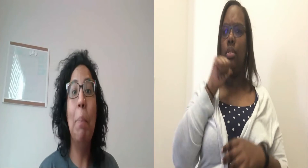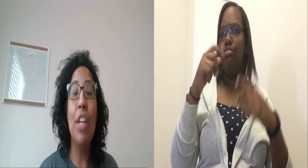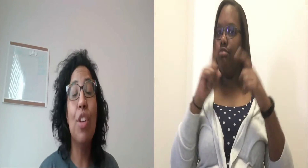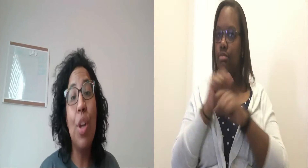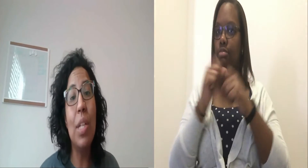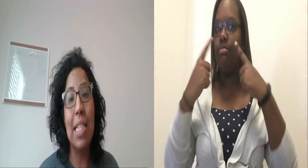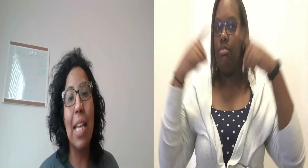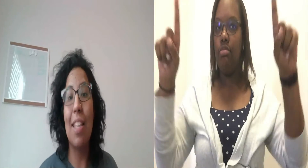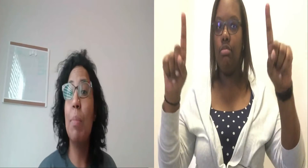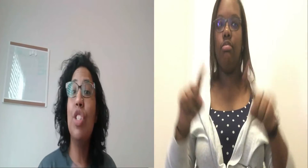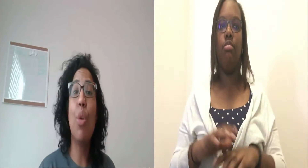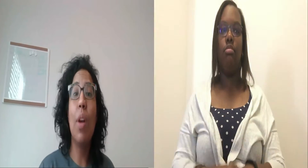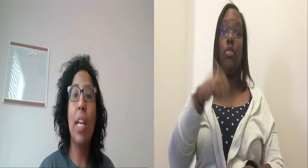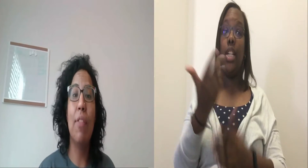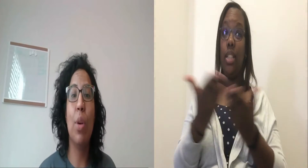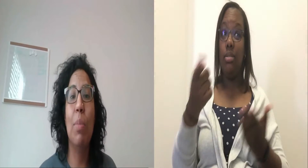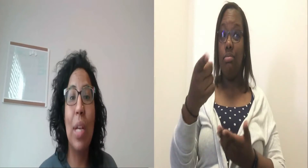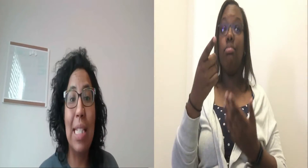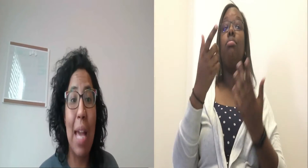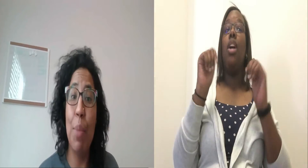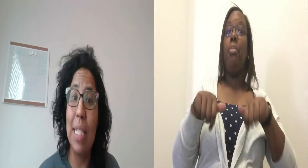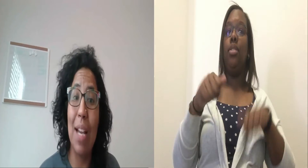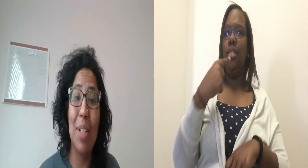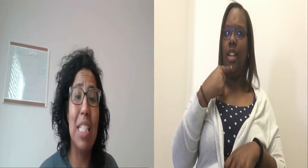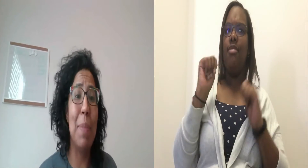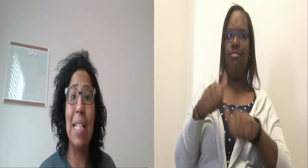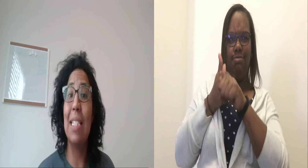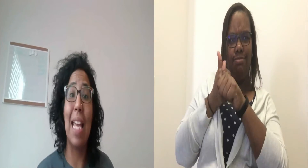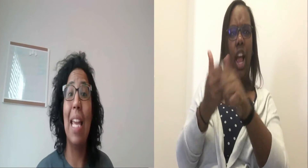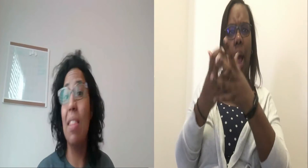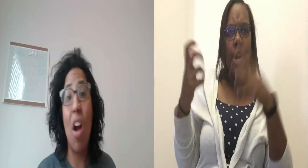but you're noticing that the majority of your employees time breakdown is spent say in the